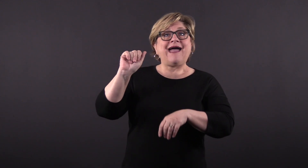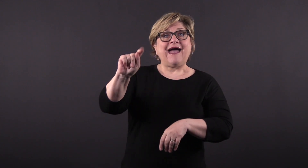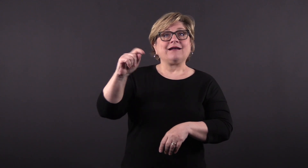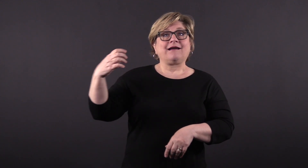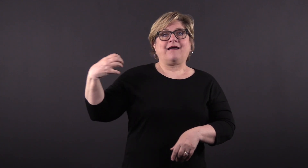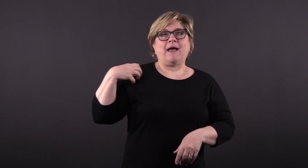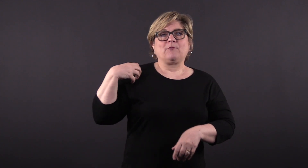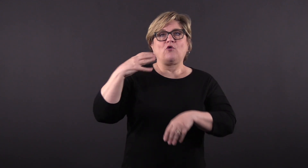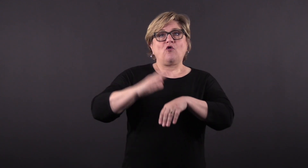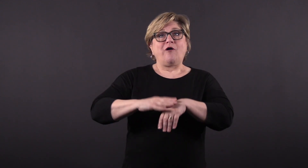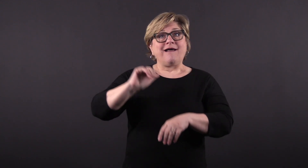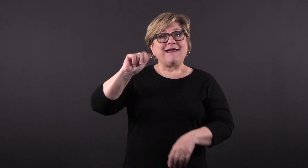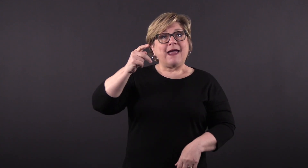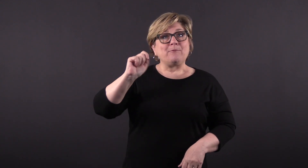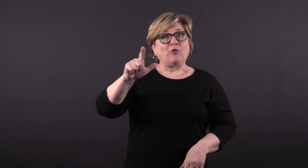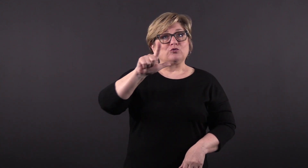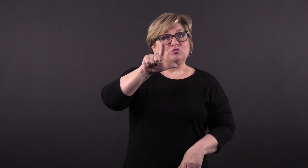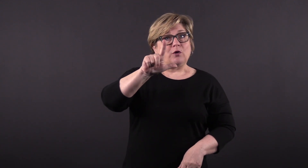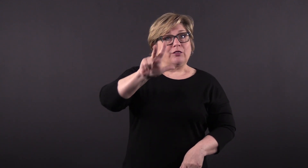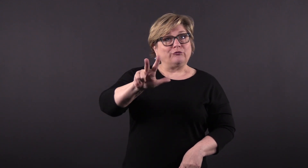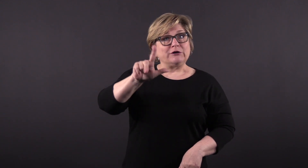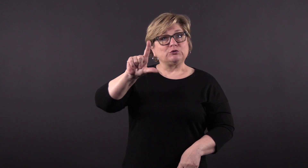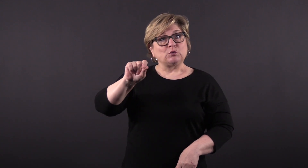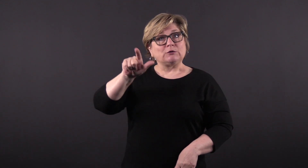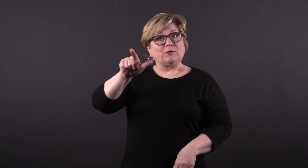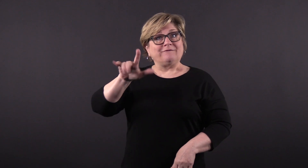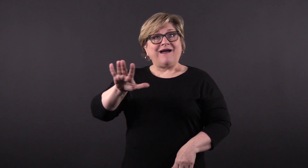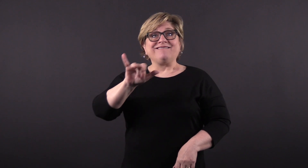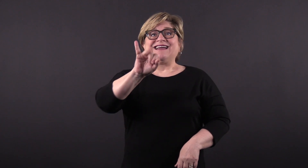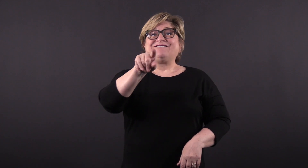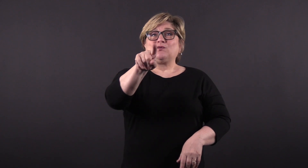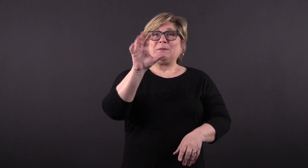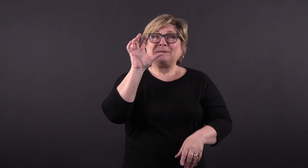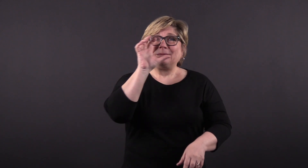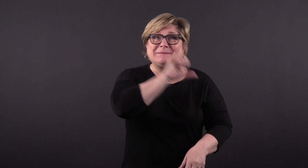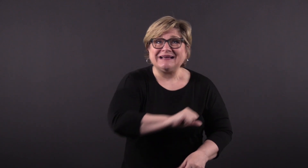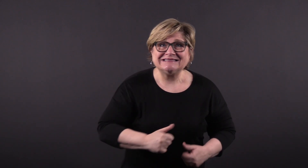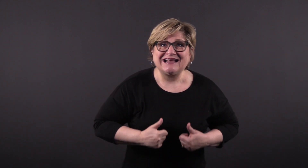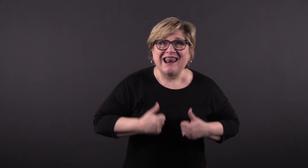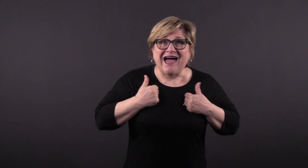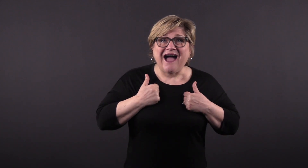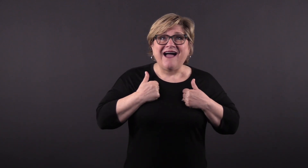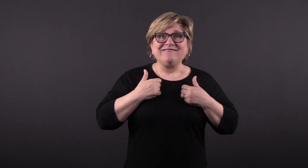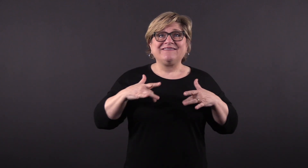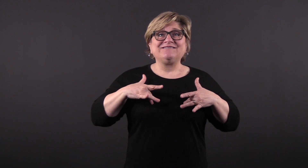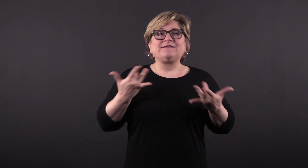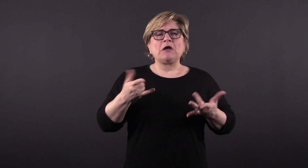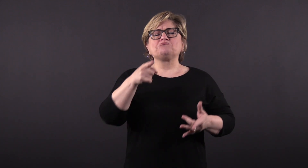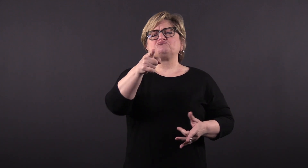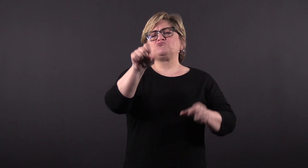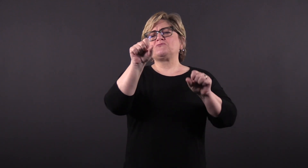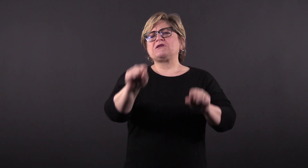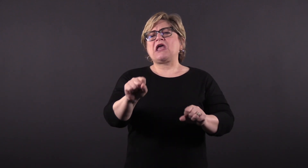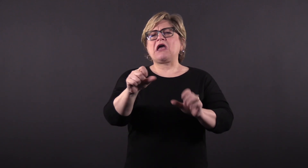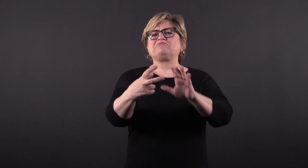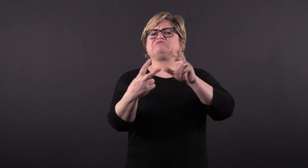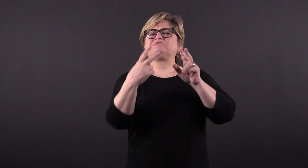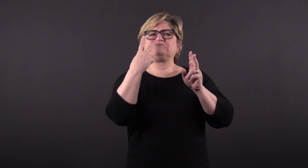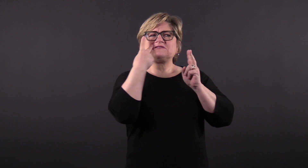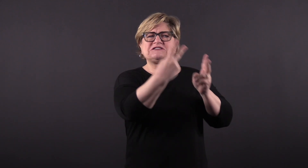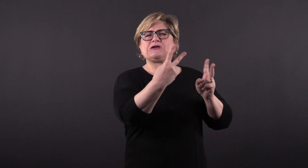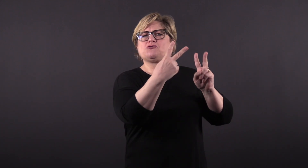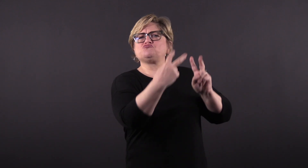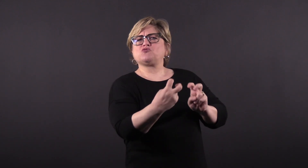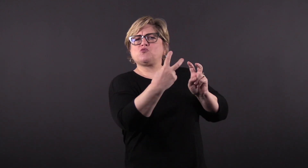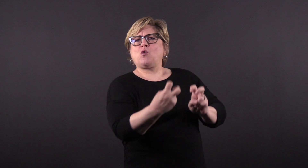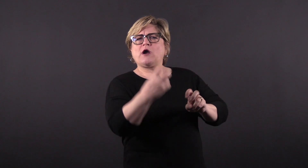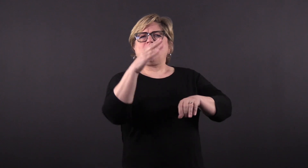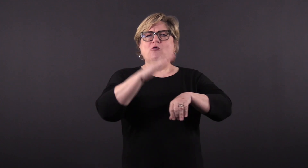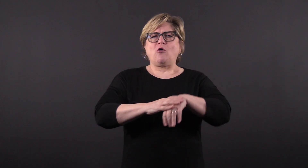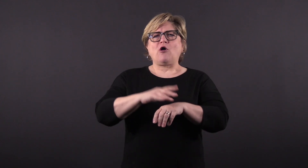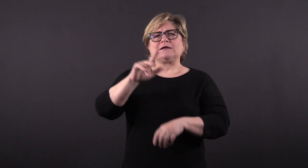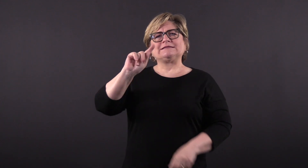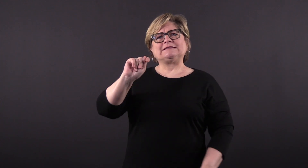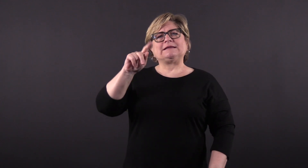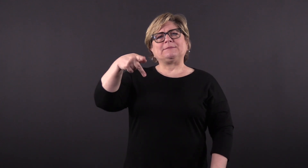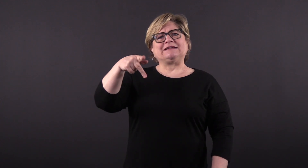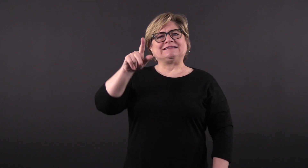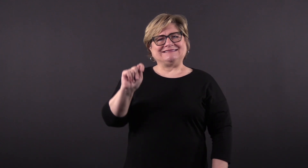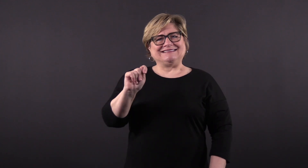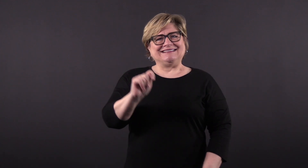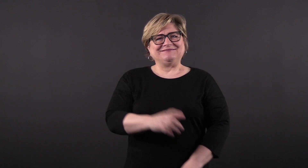the Capitol on April 23, 2025. If you missed the live event, you can catch the recording on TPT.